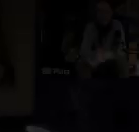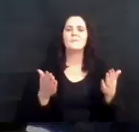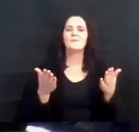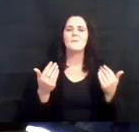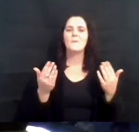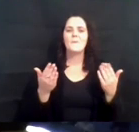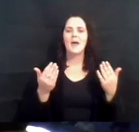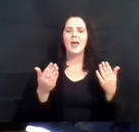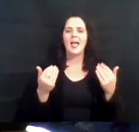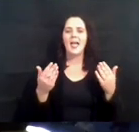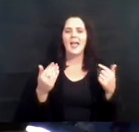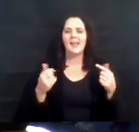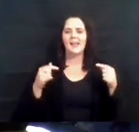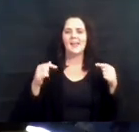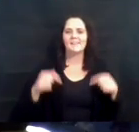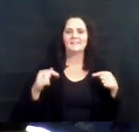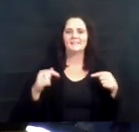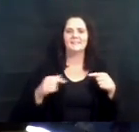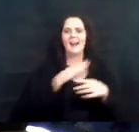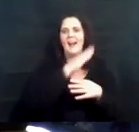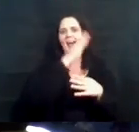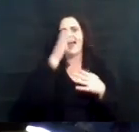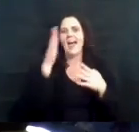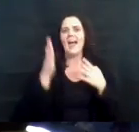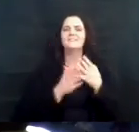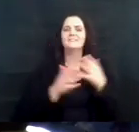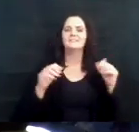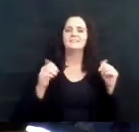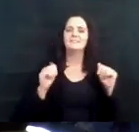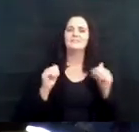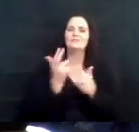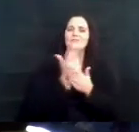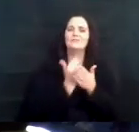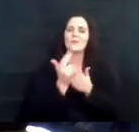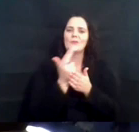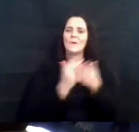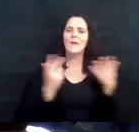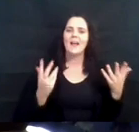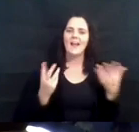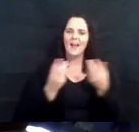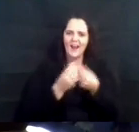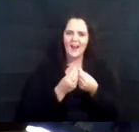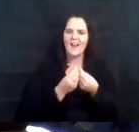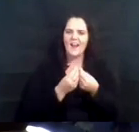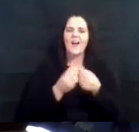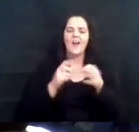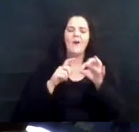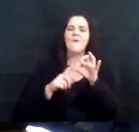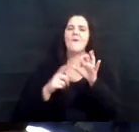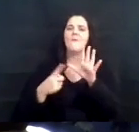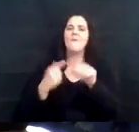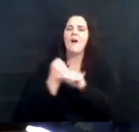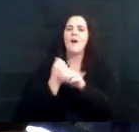Welcome to this final session of Draw Along under the virtual events program at QAGOMA.